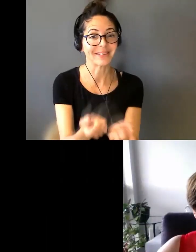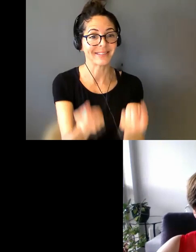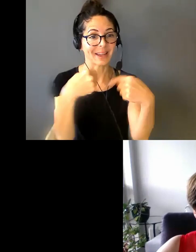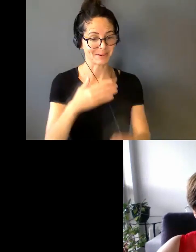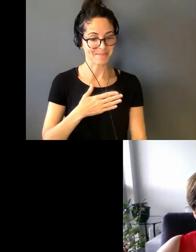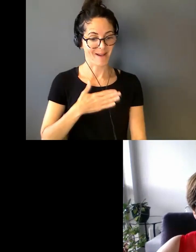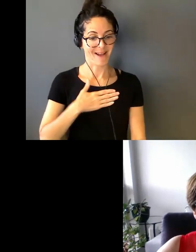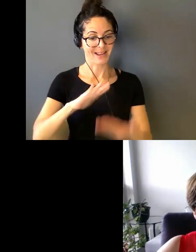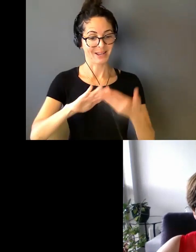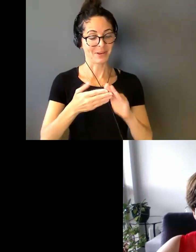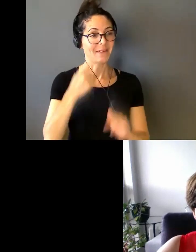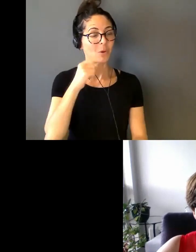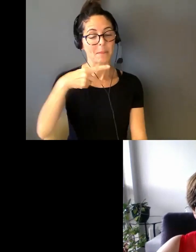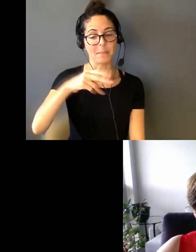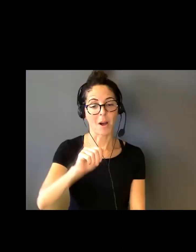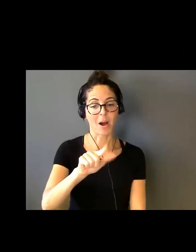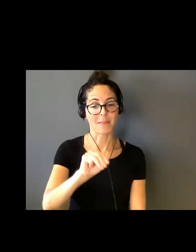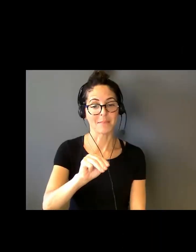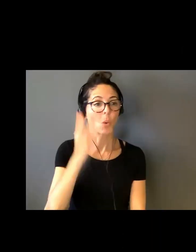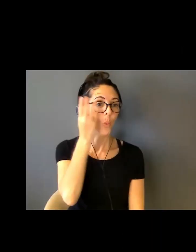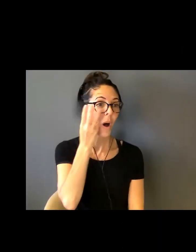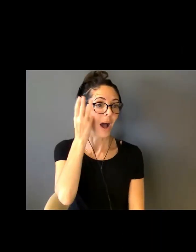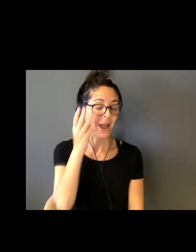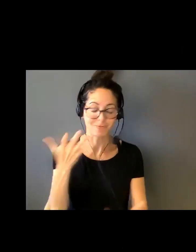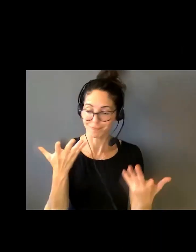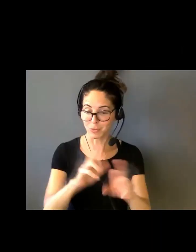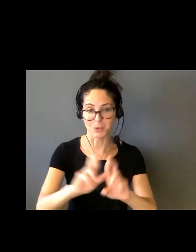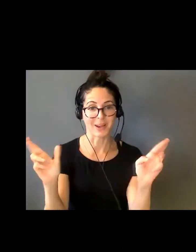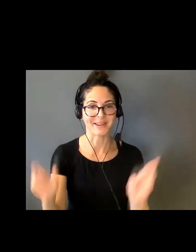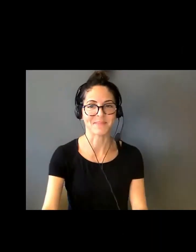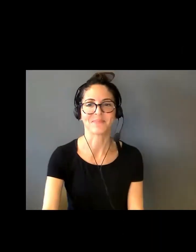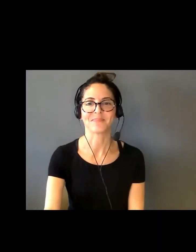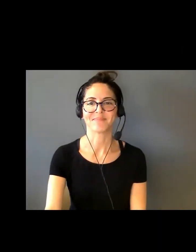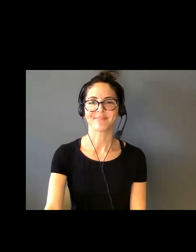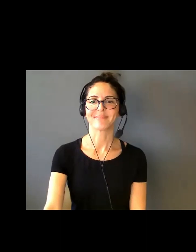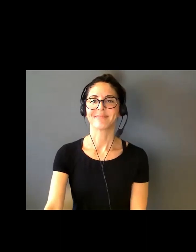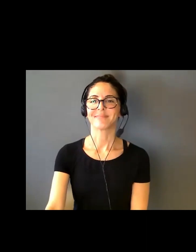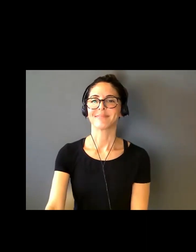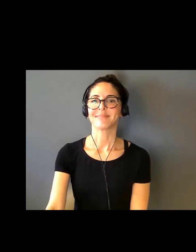We are open for business. >> DR. JEN RINALDI: I am so excited about doing research with everyone who wants to drink with me.